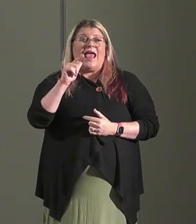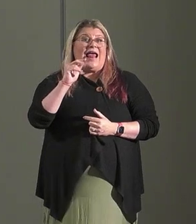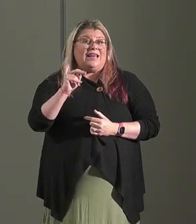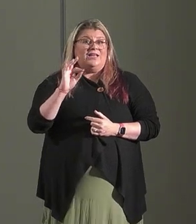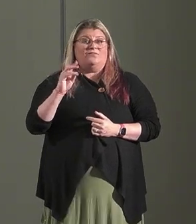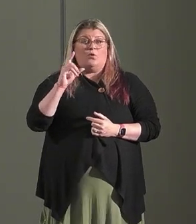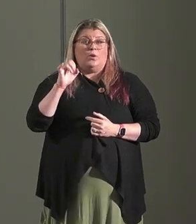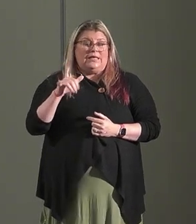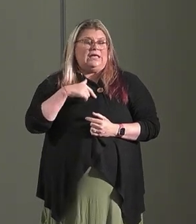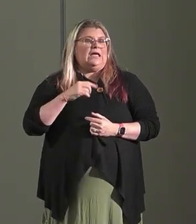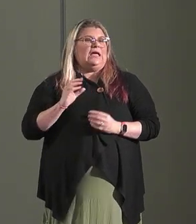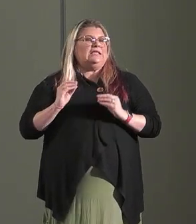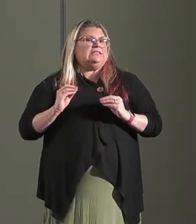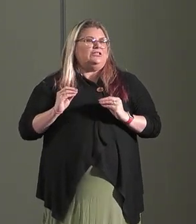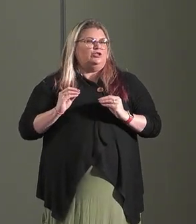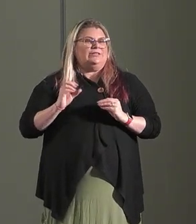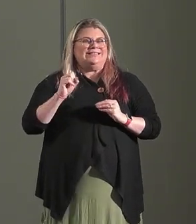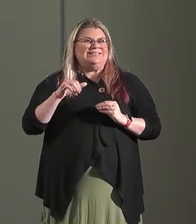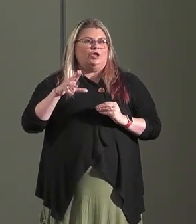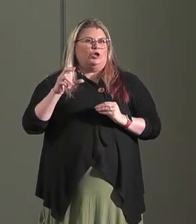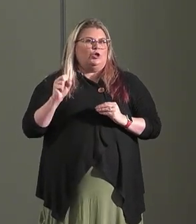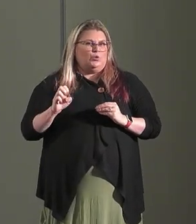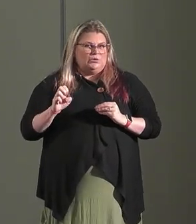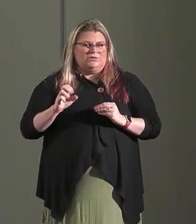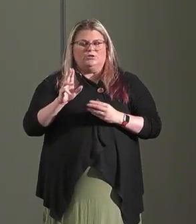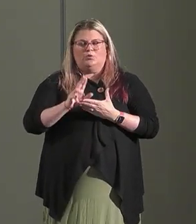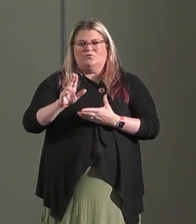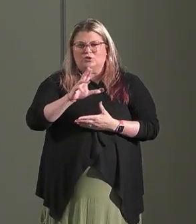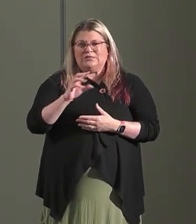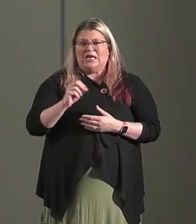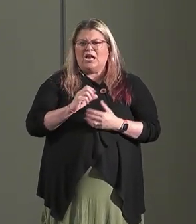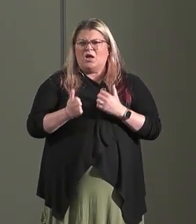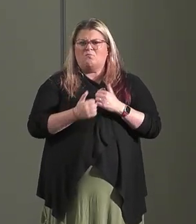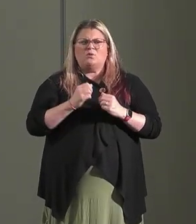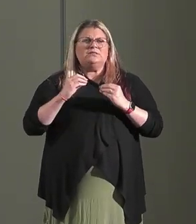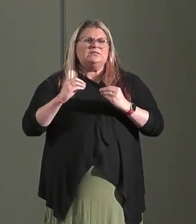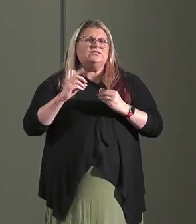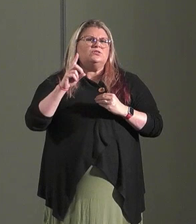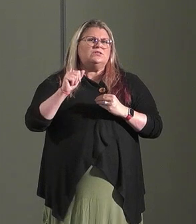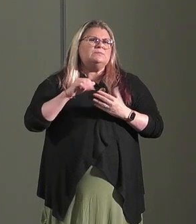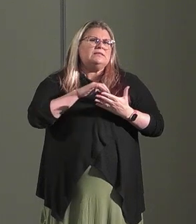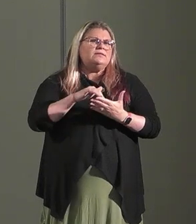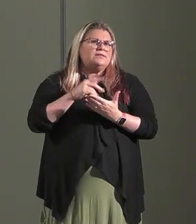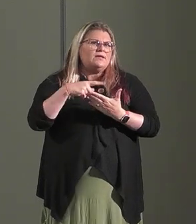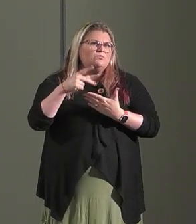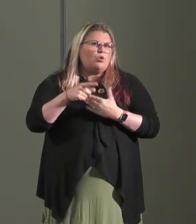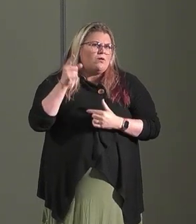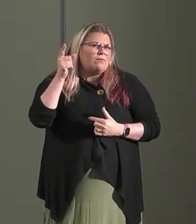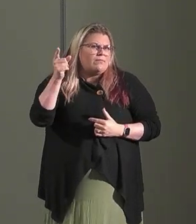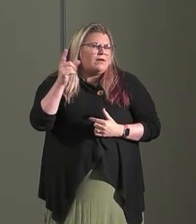Syracuse University. And I primarily teach in the disability studies program there. My interests